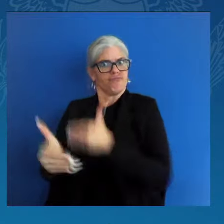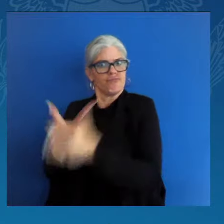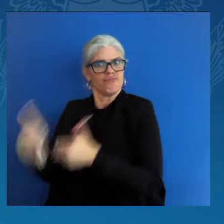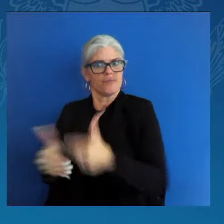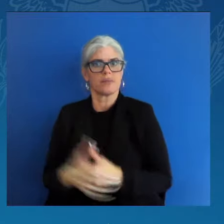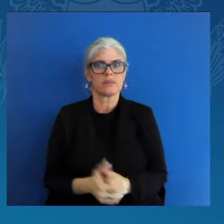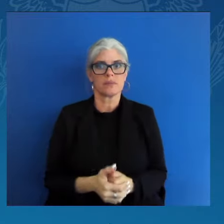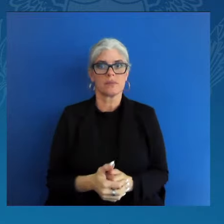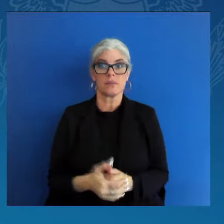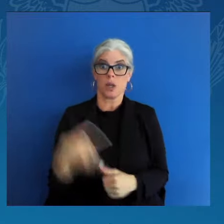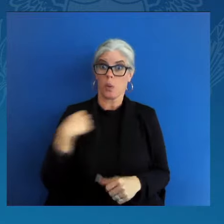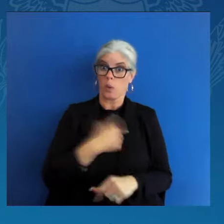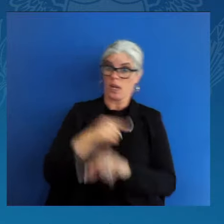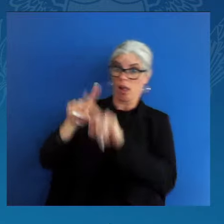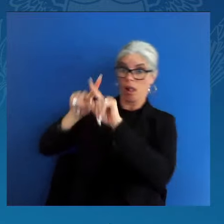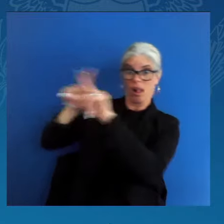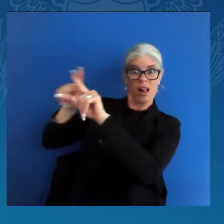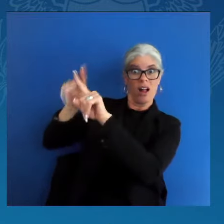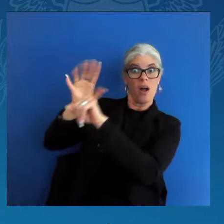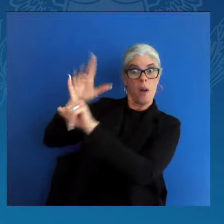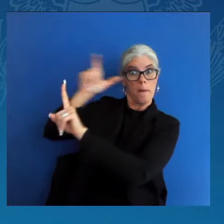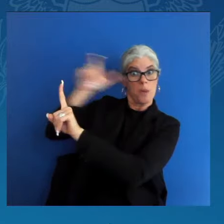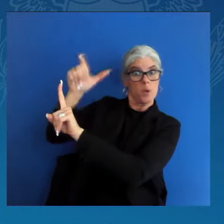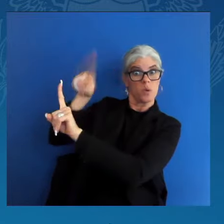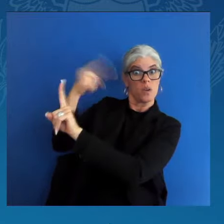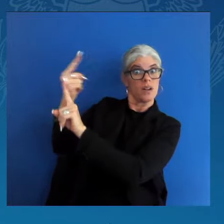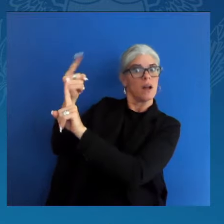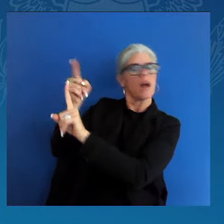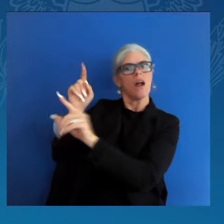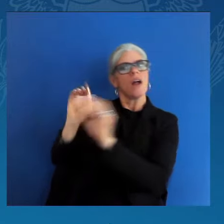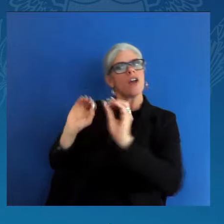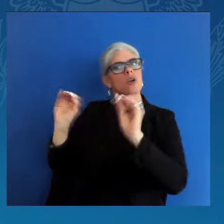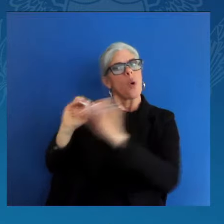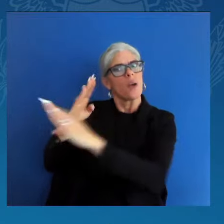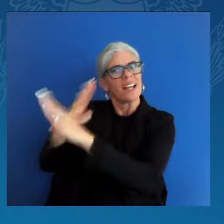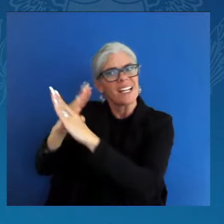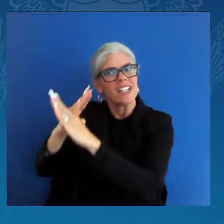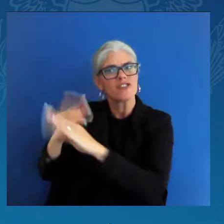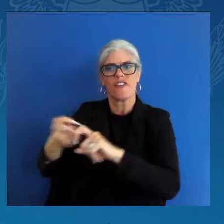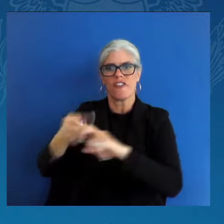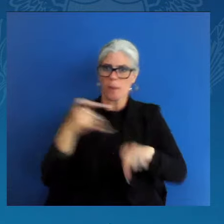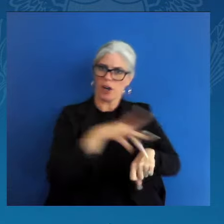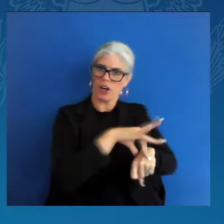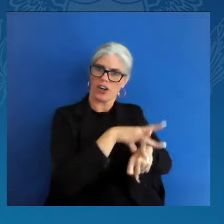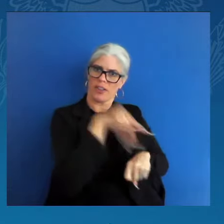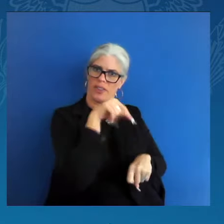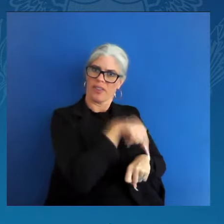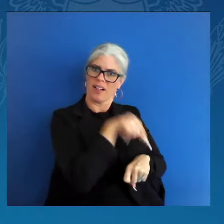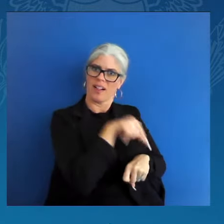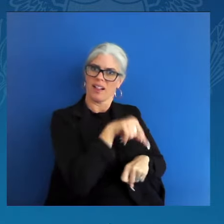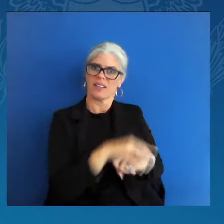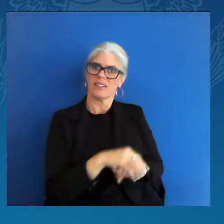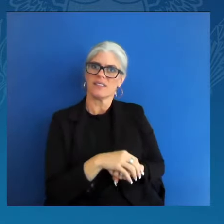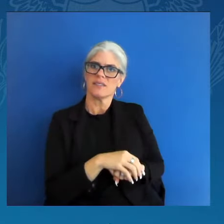scientific understanding and knowledge is enormous. We're very excited to be working with international allies and commercial partners